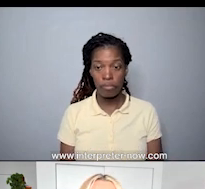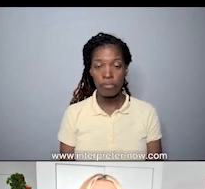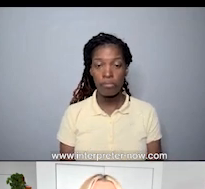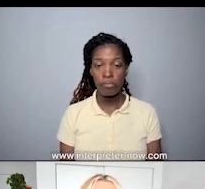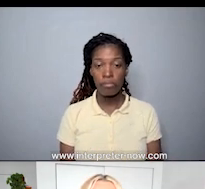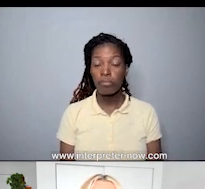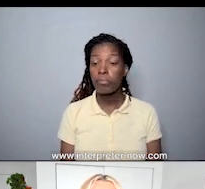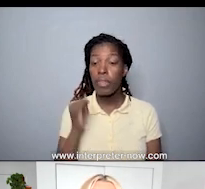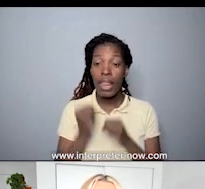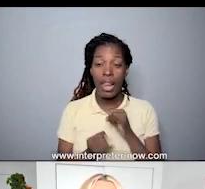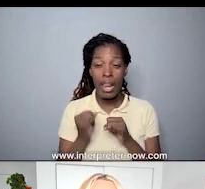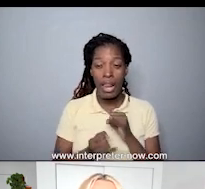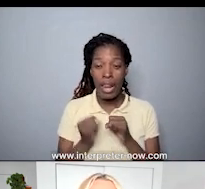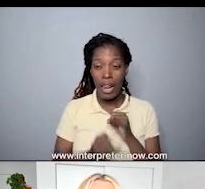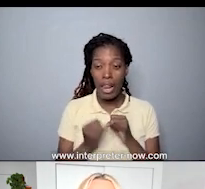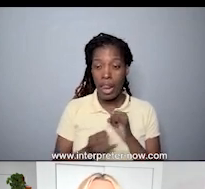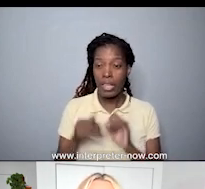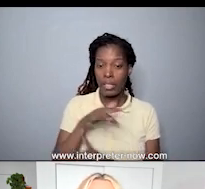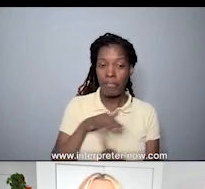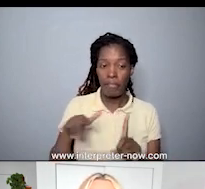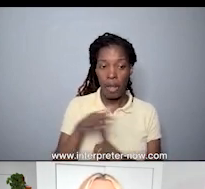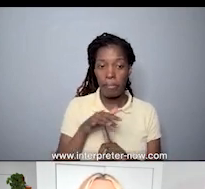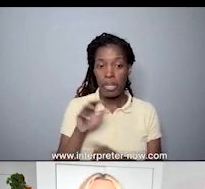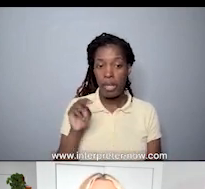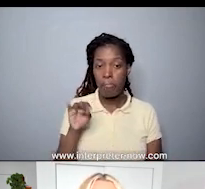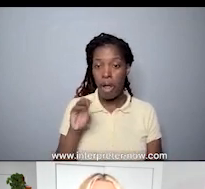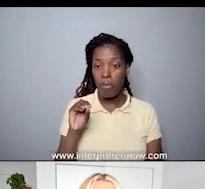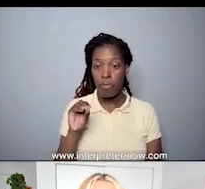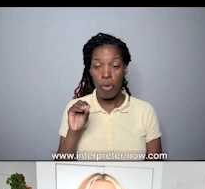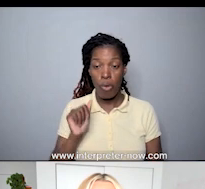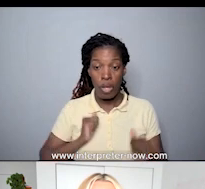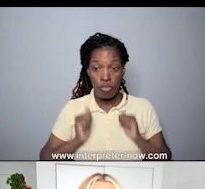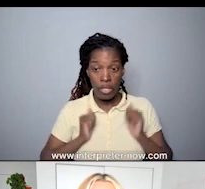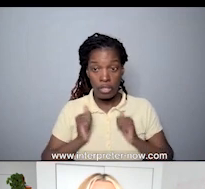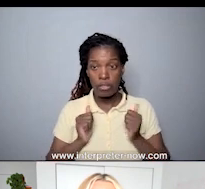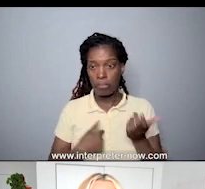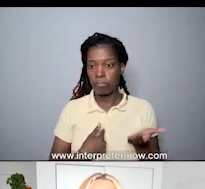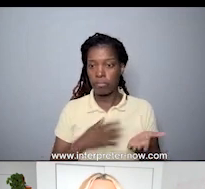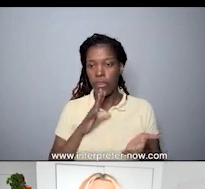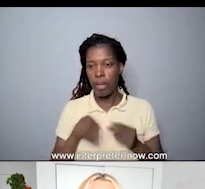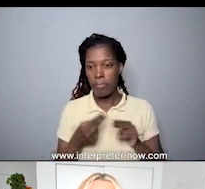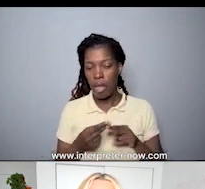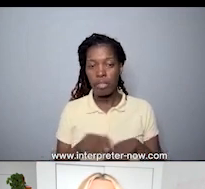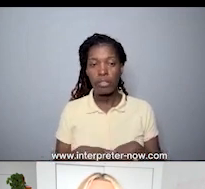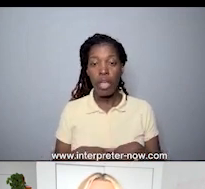The last environmental microaggression that I want to talk about is performative allyship